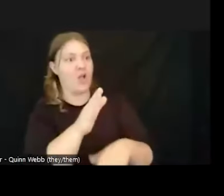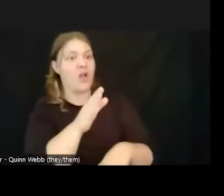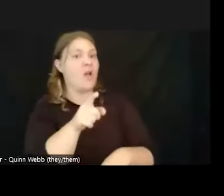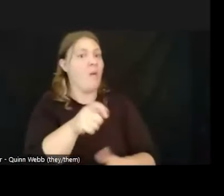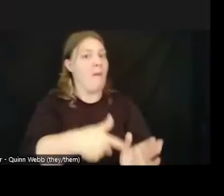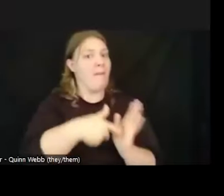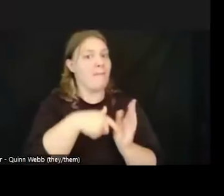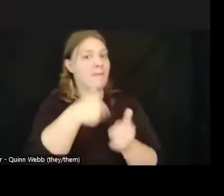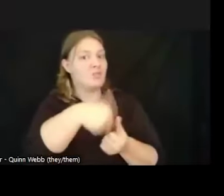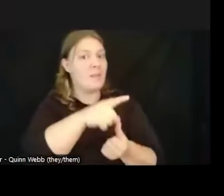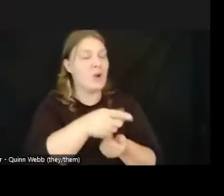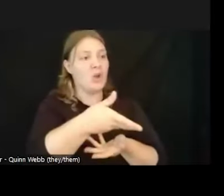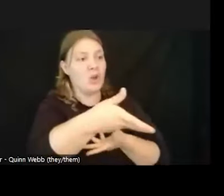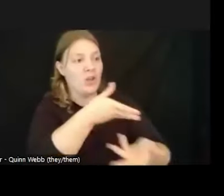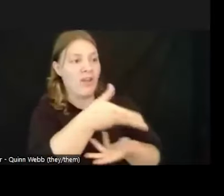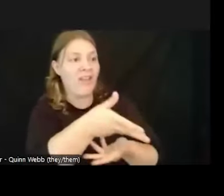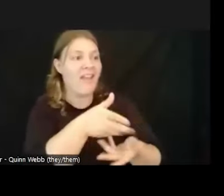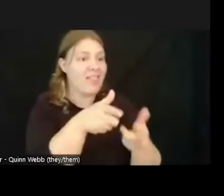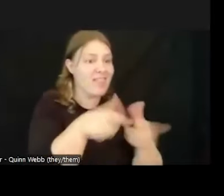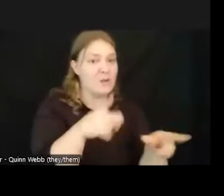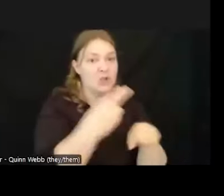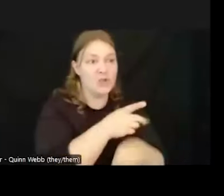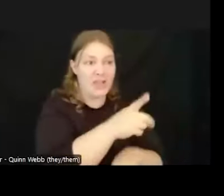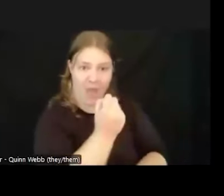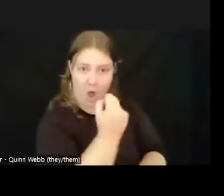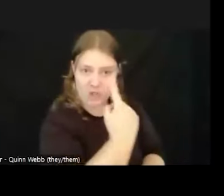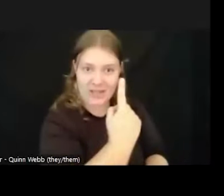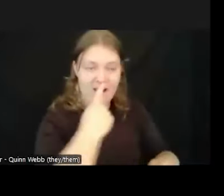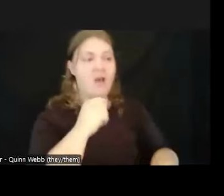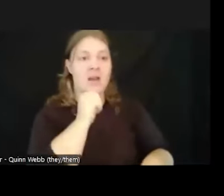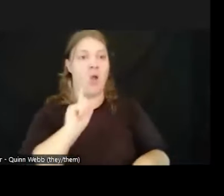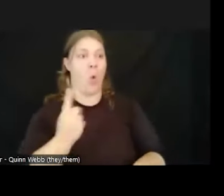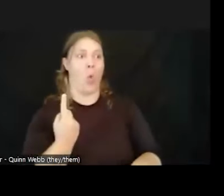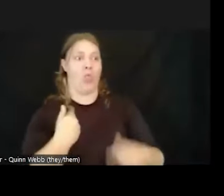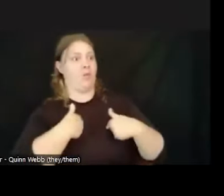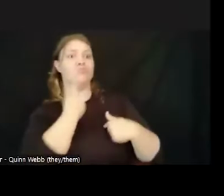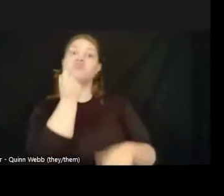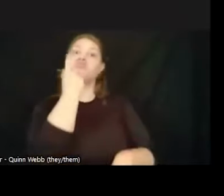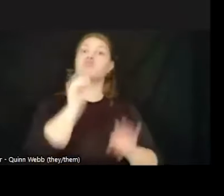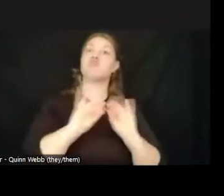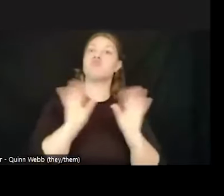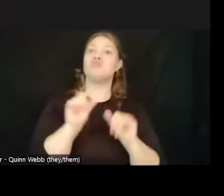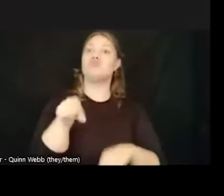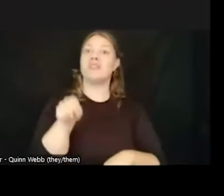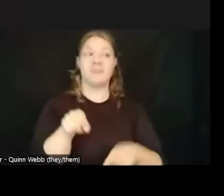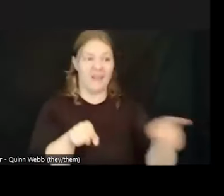language that they understand not that we easily understand um it reminds me of when I used to